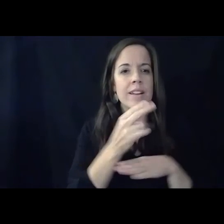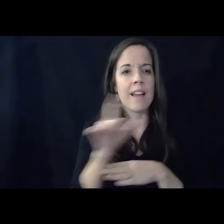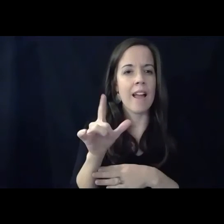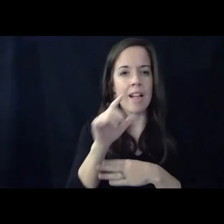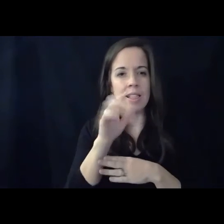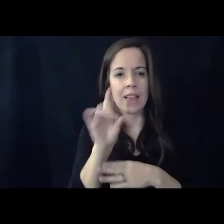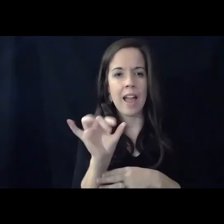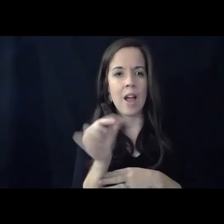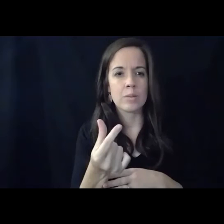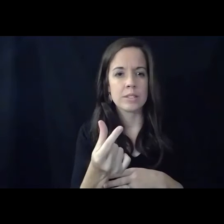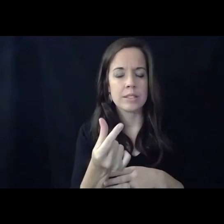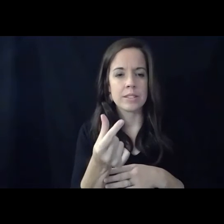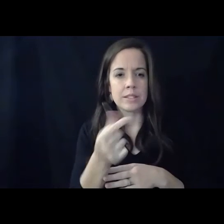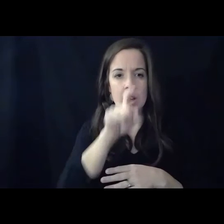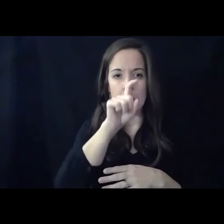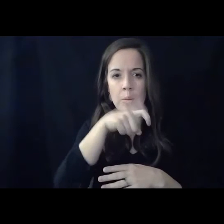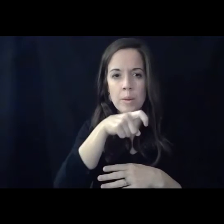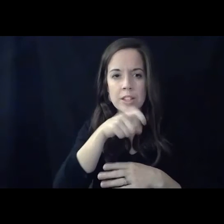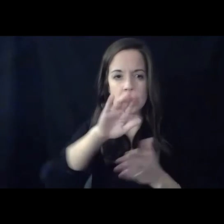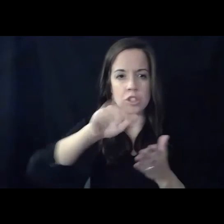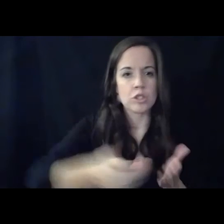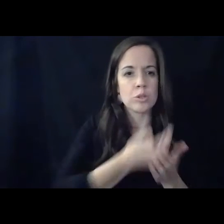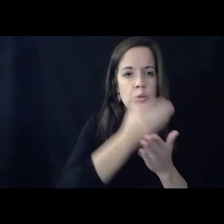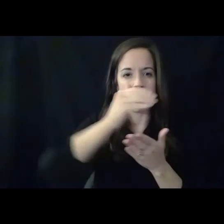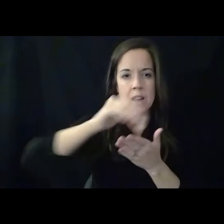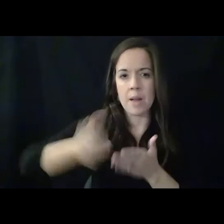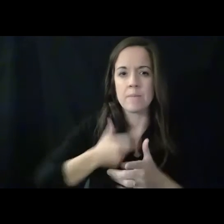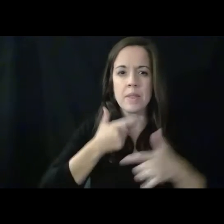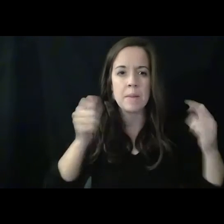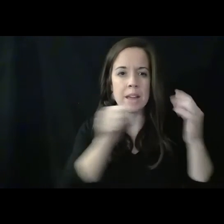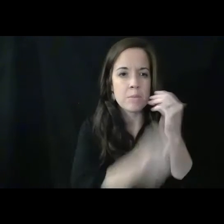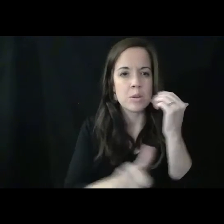scooping up the big poops witches forgetting trash day